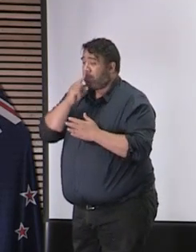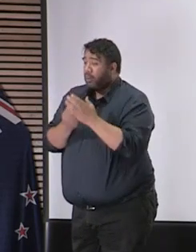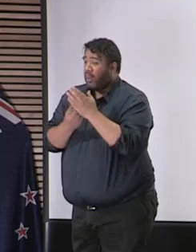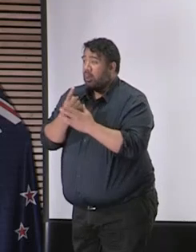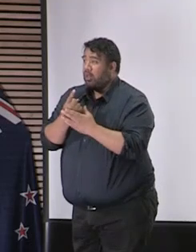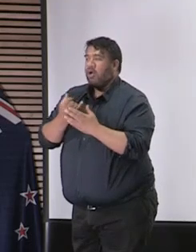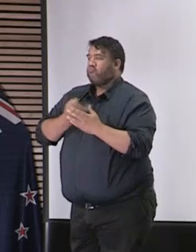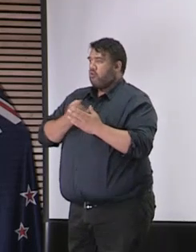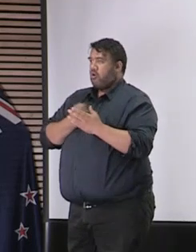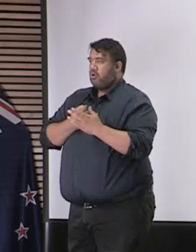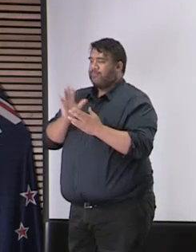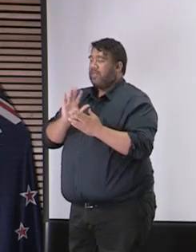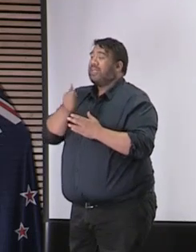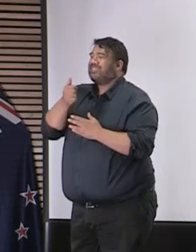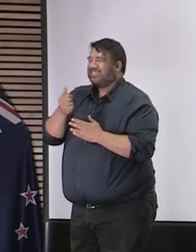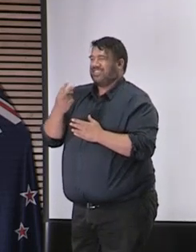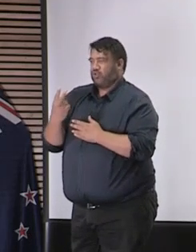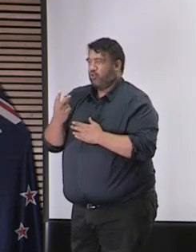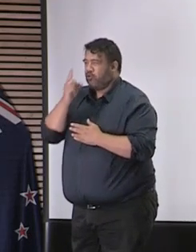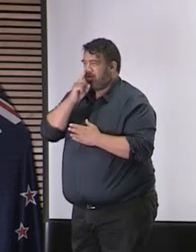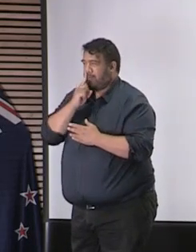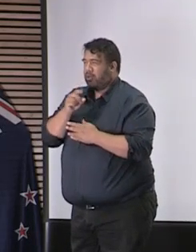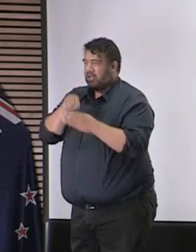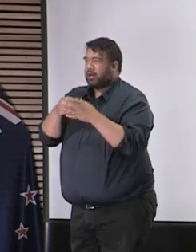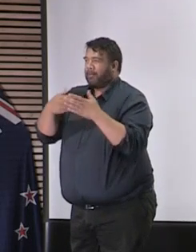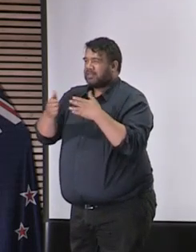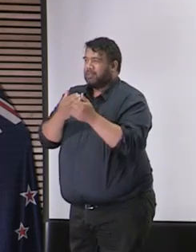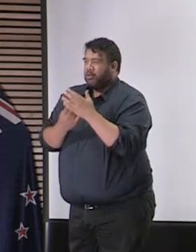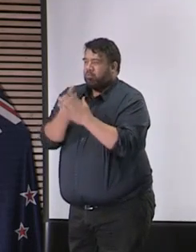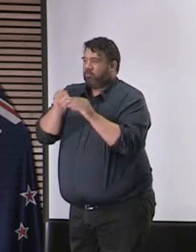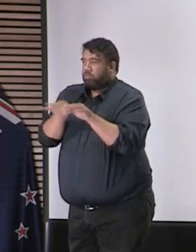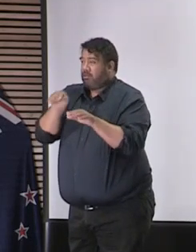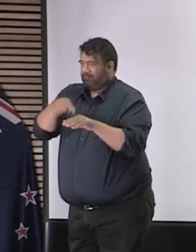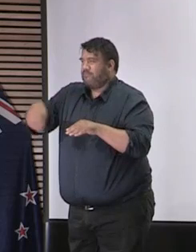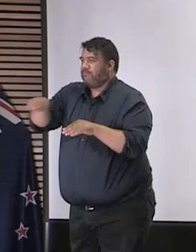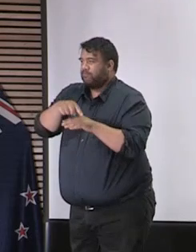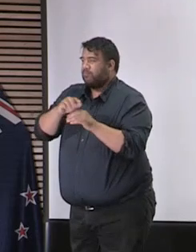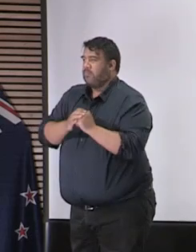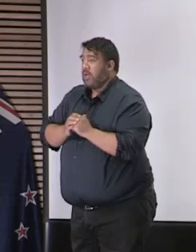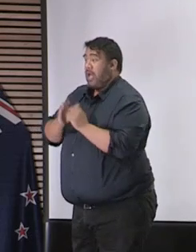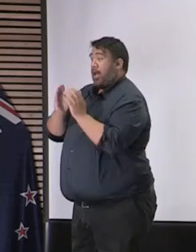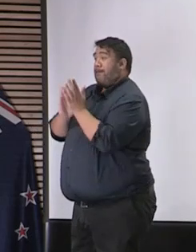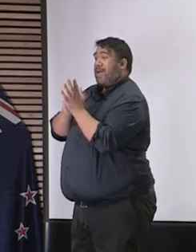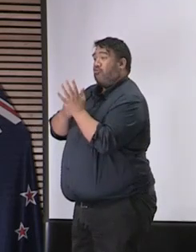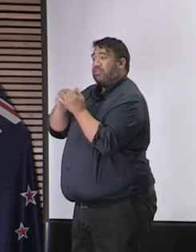I gave a figure before of 84 for the Matamata cluster, that is not